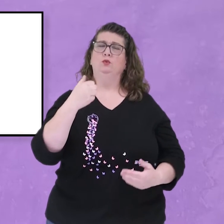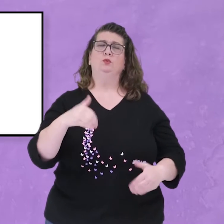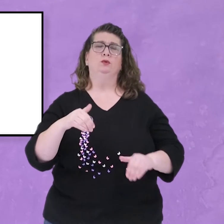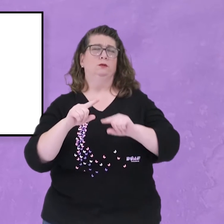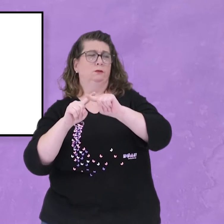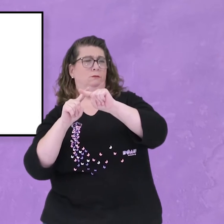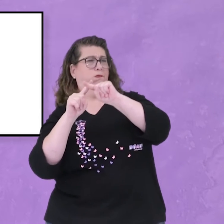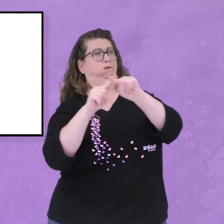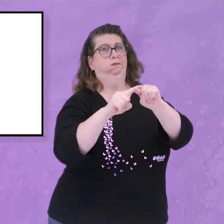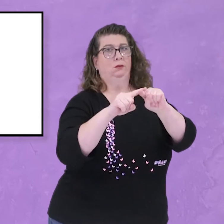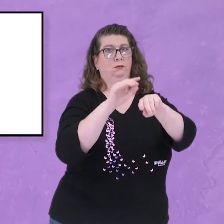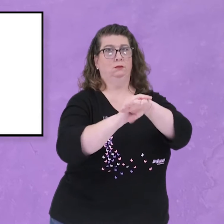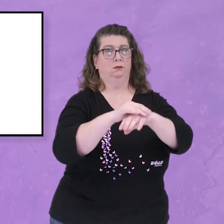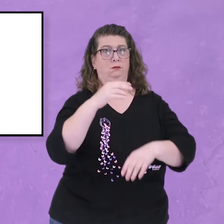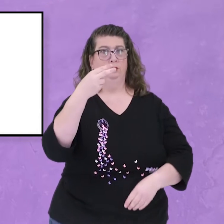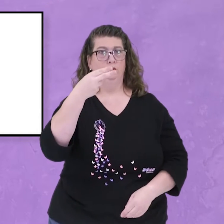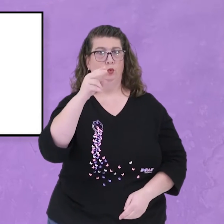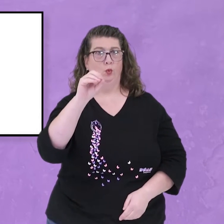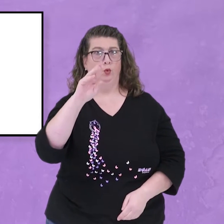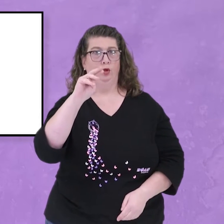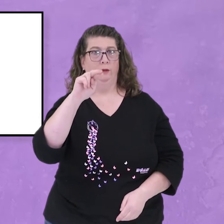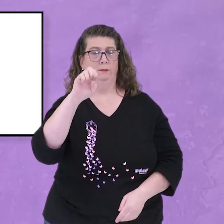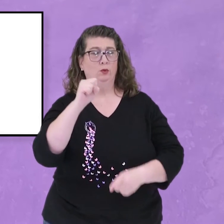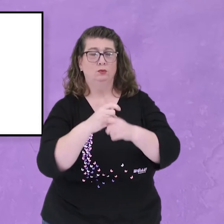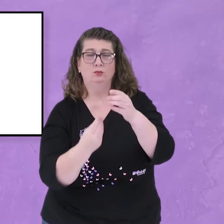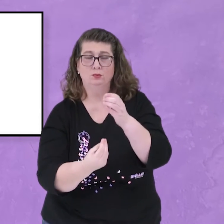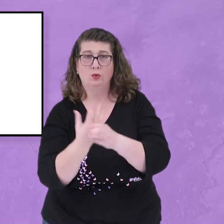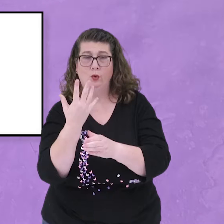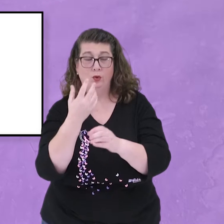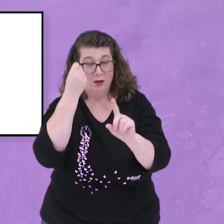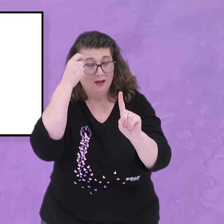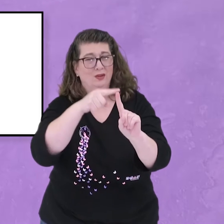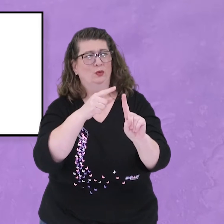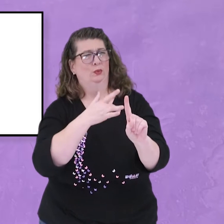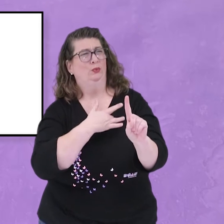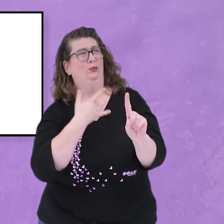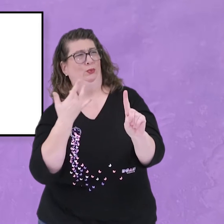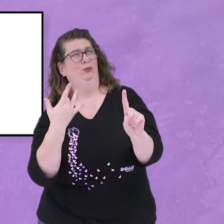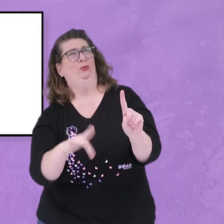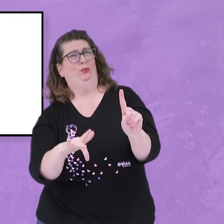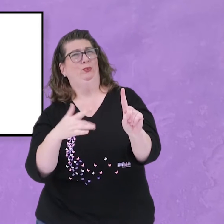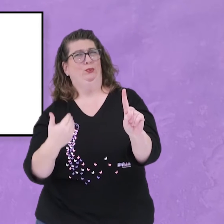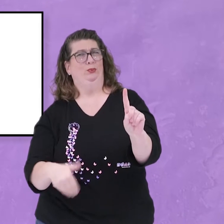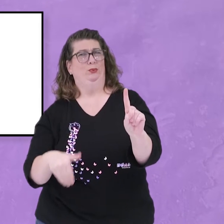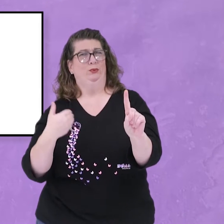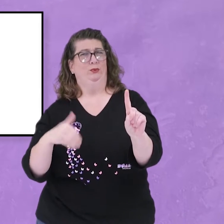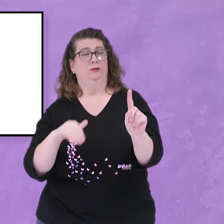that rely on hormones to grow (hormone sensitive).